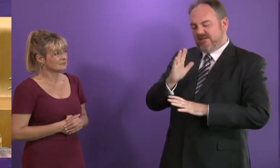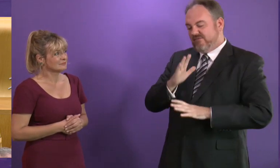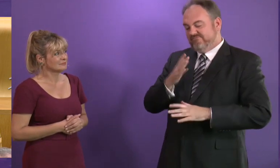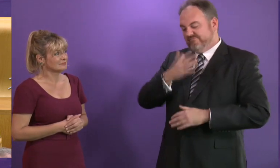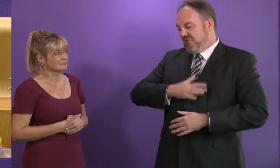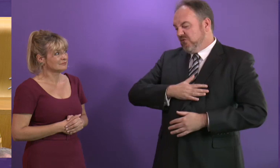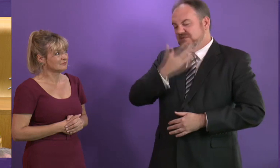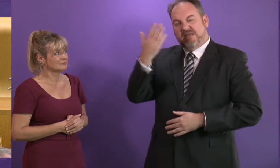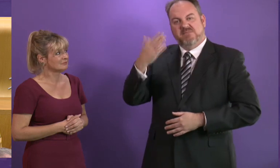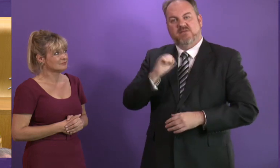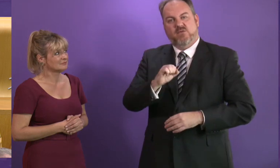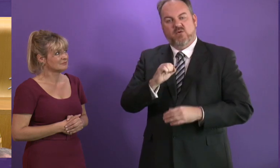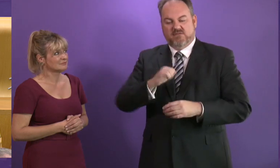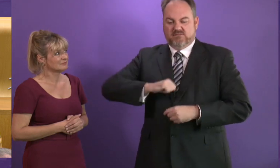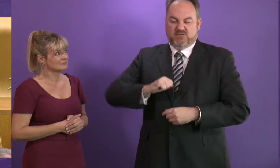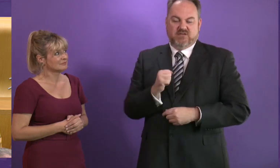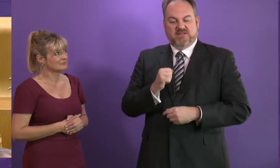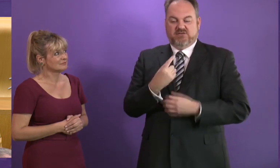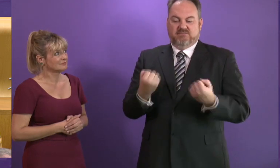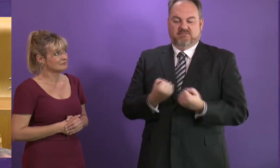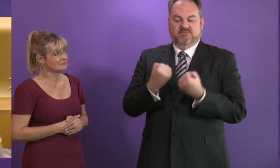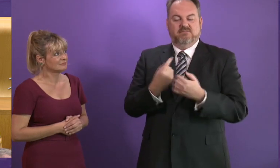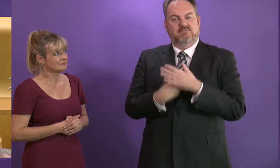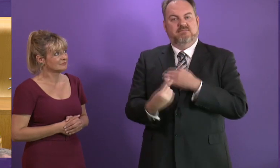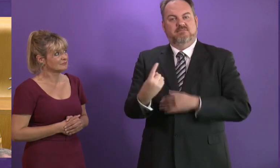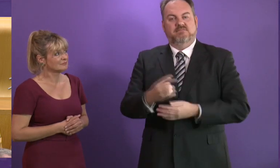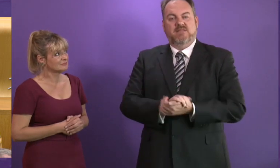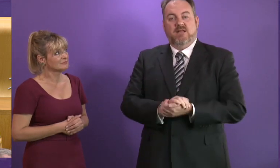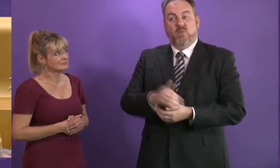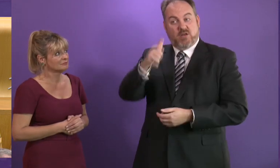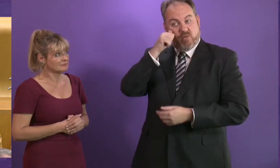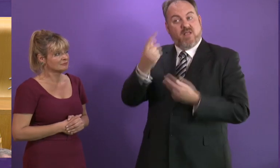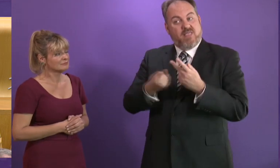Another referendum is coming—we all know that. Does the First Minister think that we